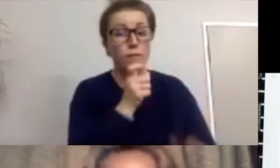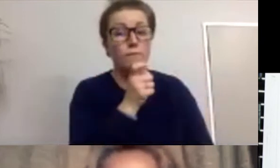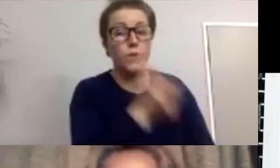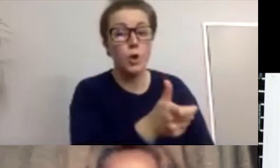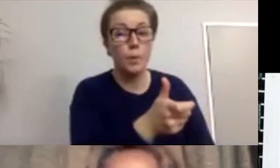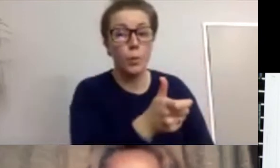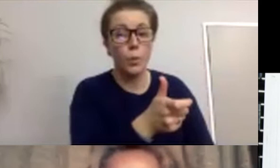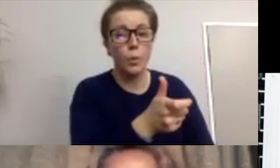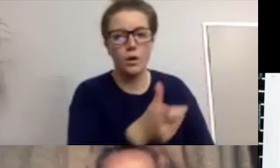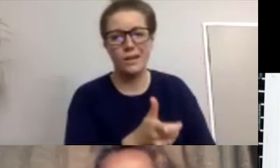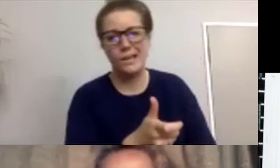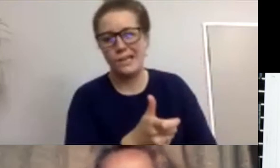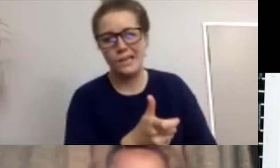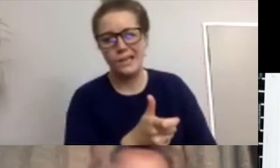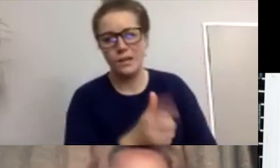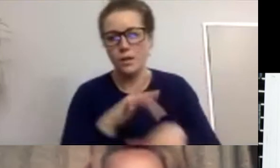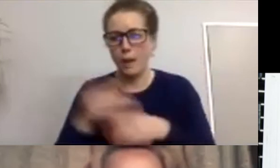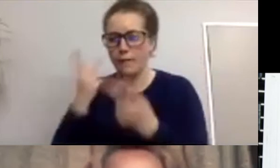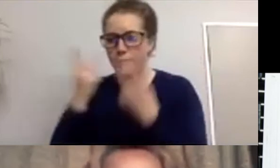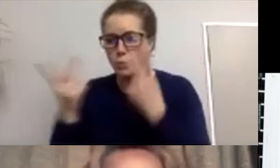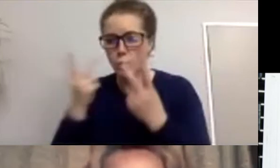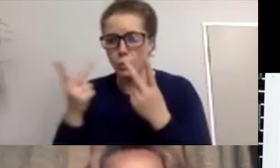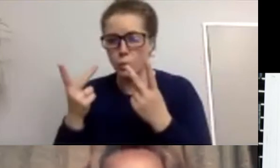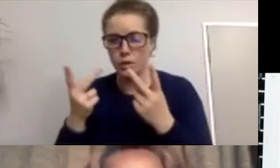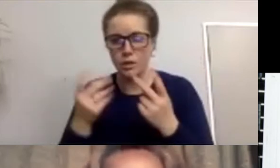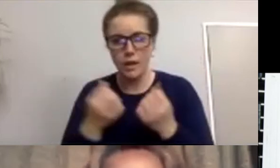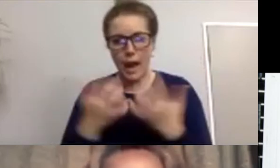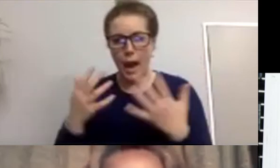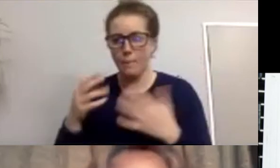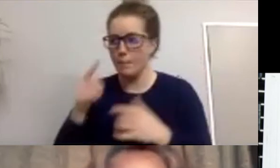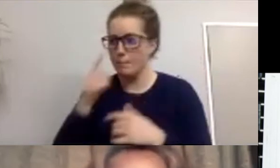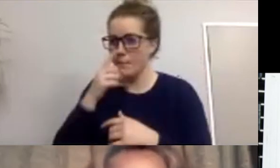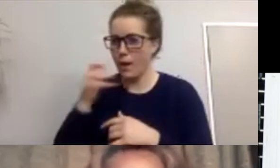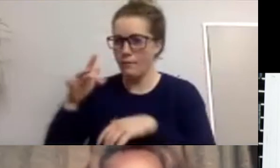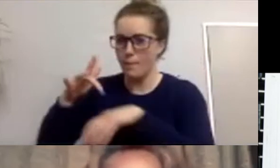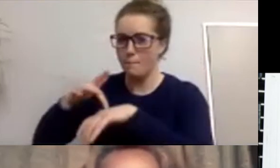and and how many people have a ballet background?